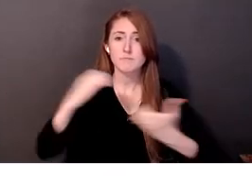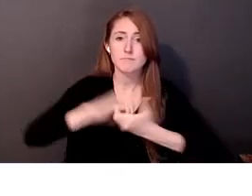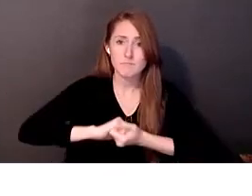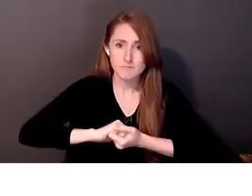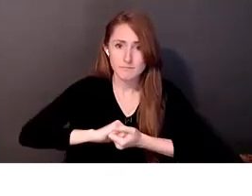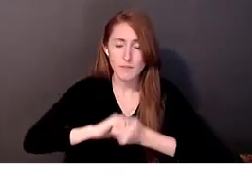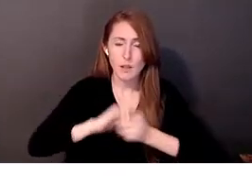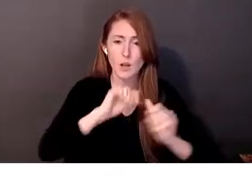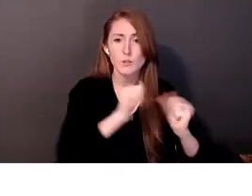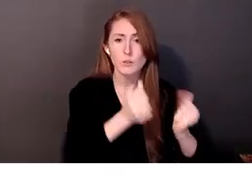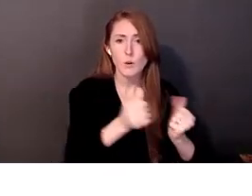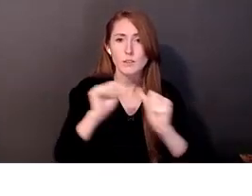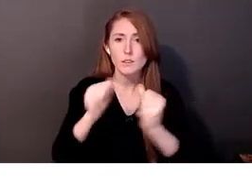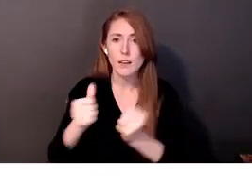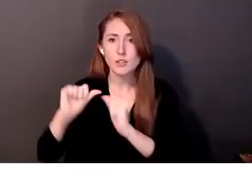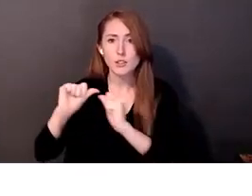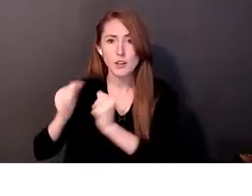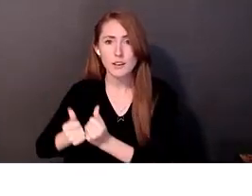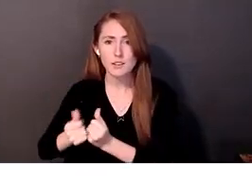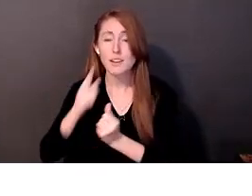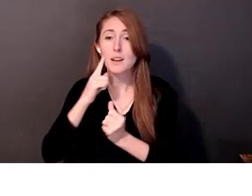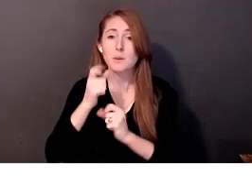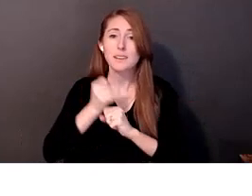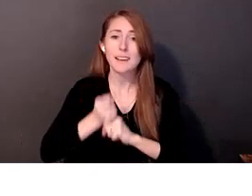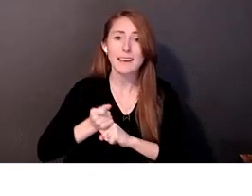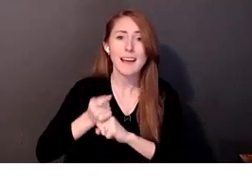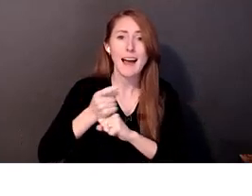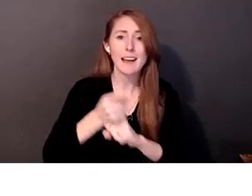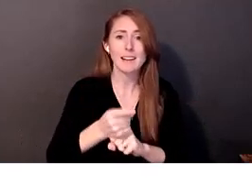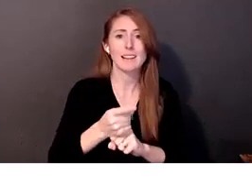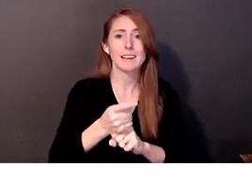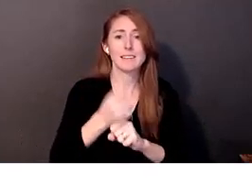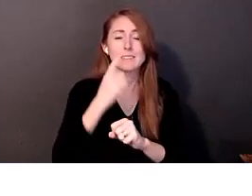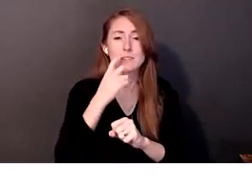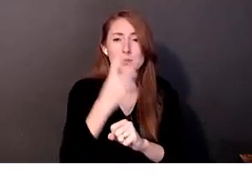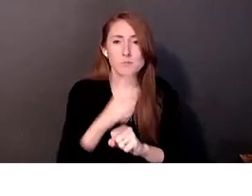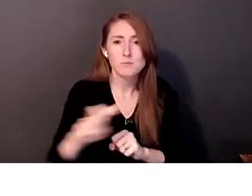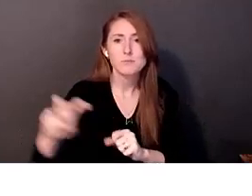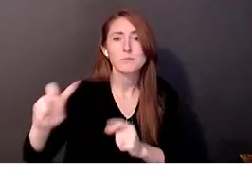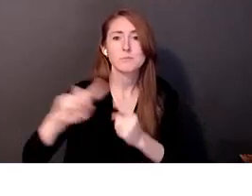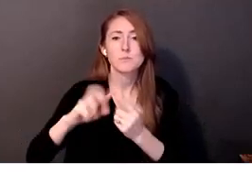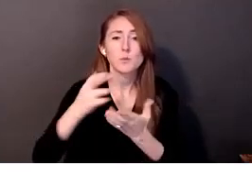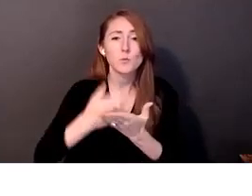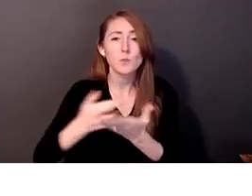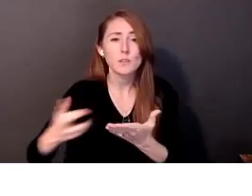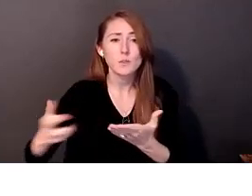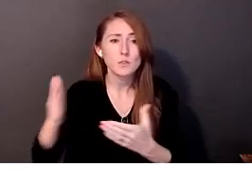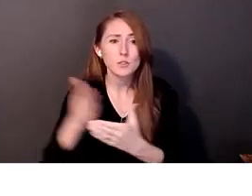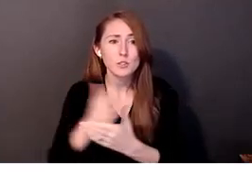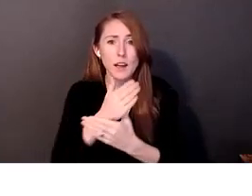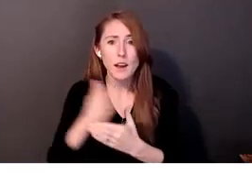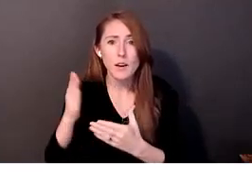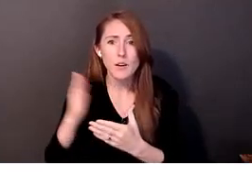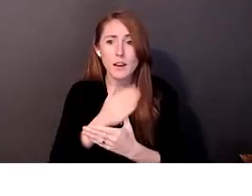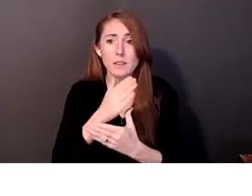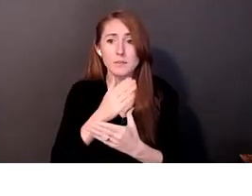to move toward networking and resource sharing. Building a stronger network means a stronger voice,